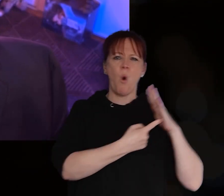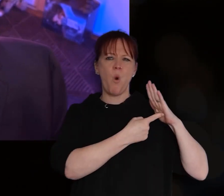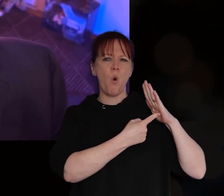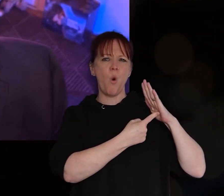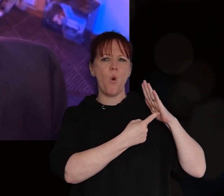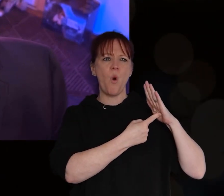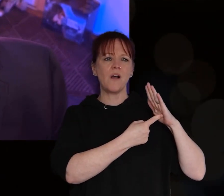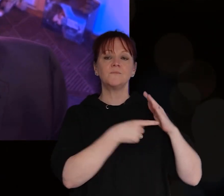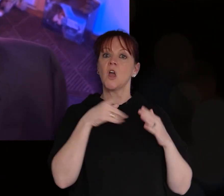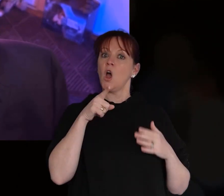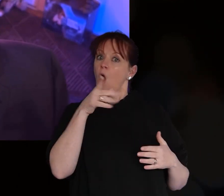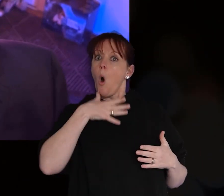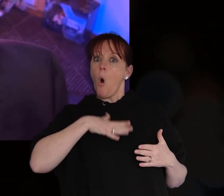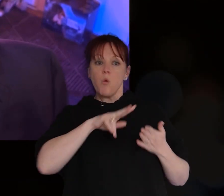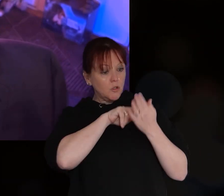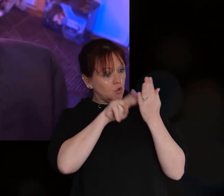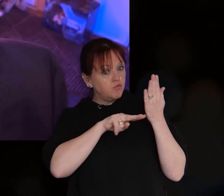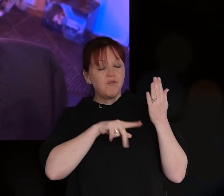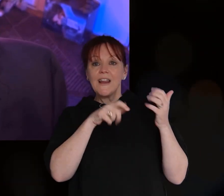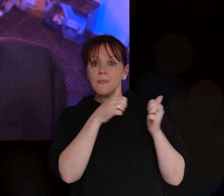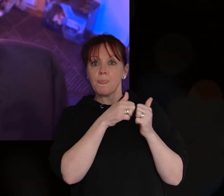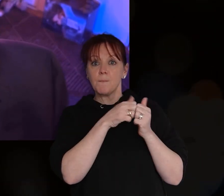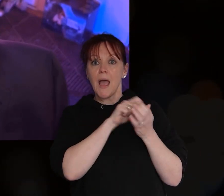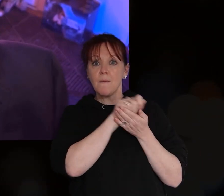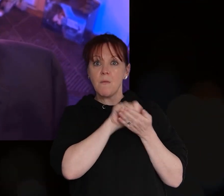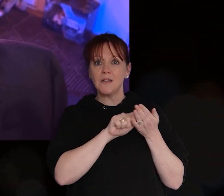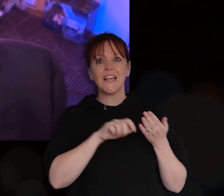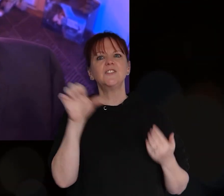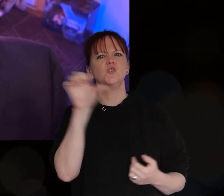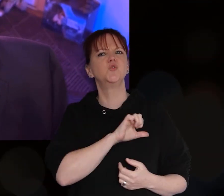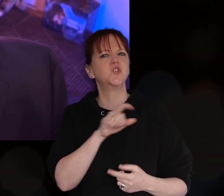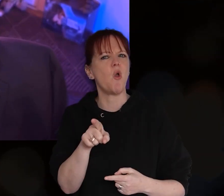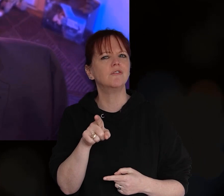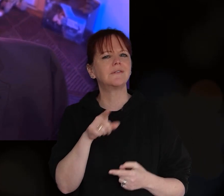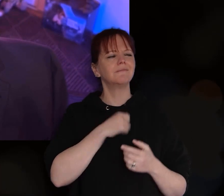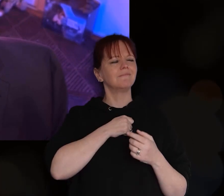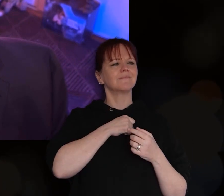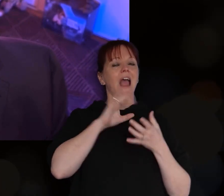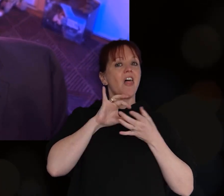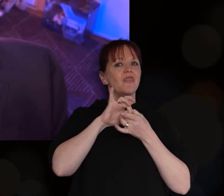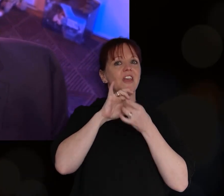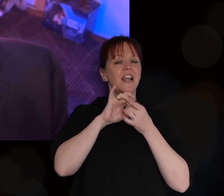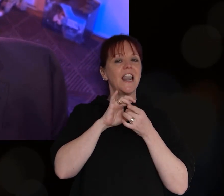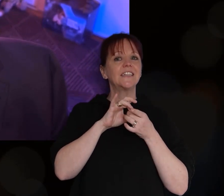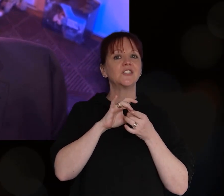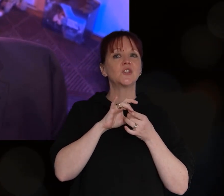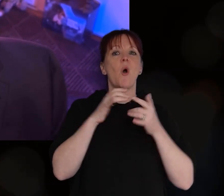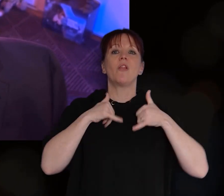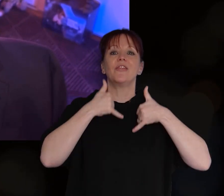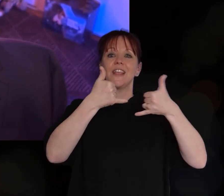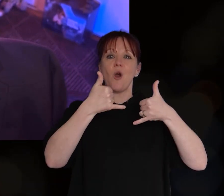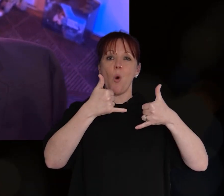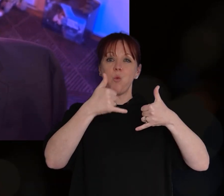If you want to read any of these papers and you really, really should, the links are on the Awards page of gaconf.com.